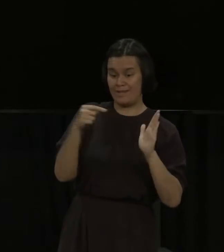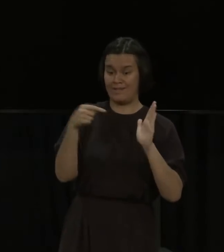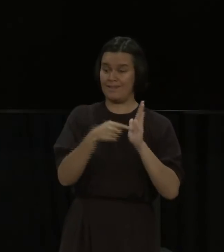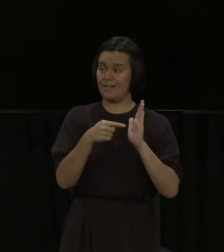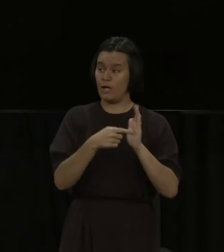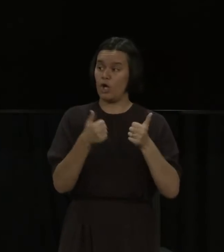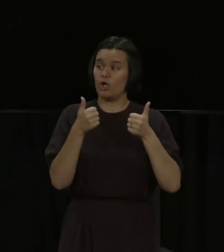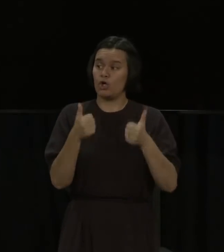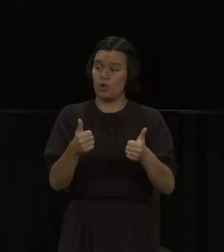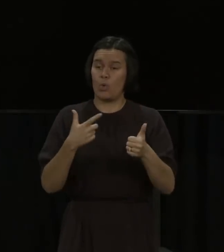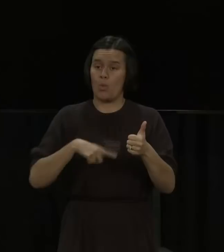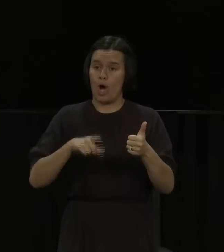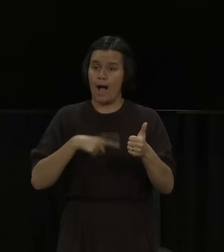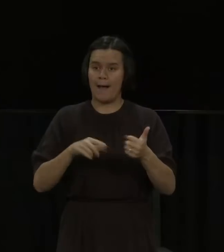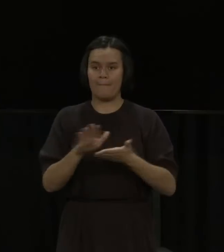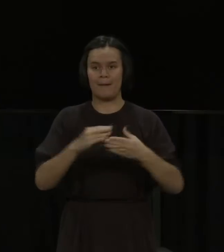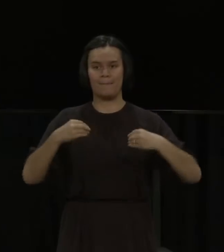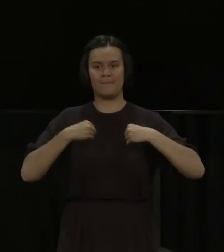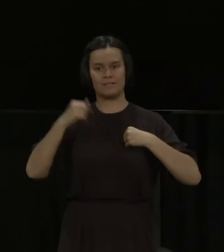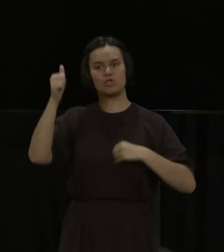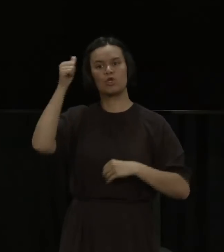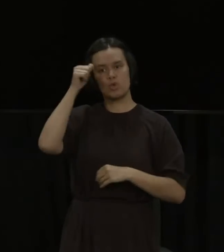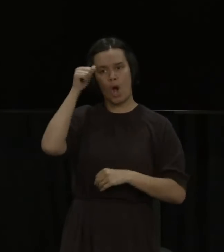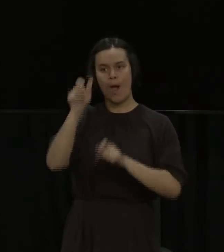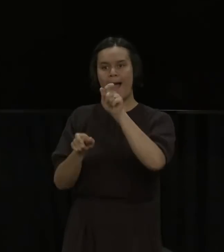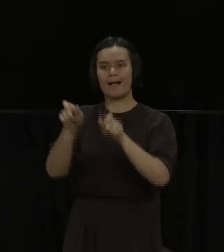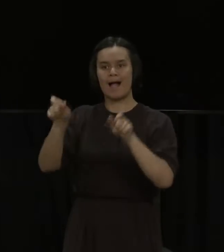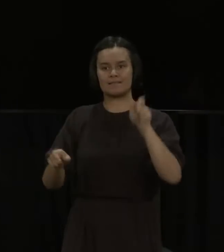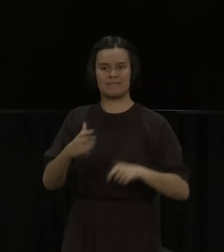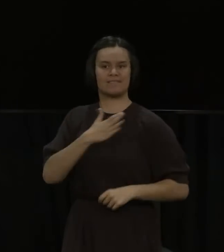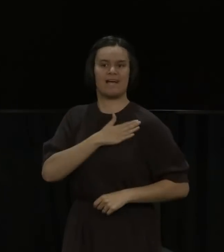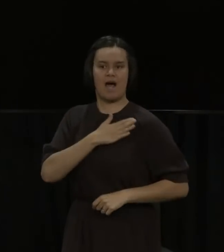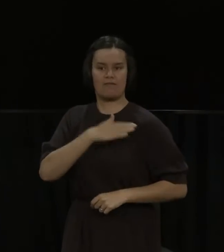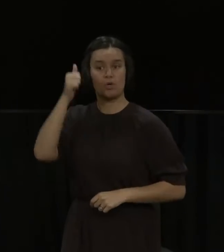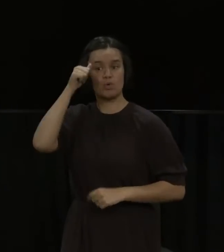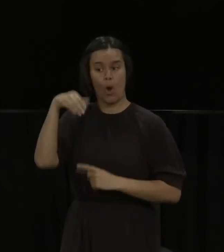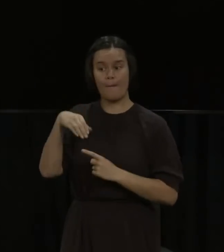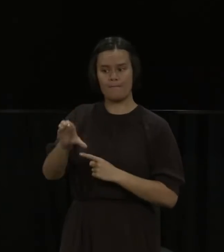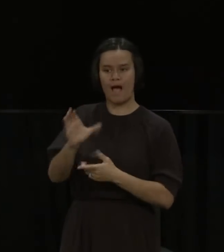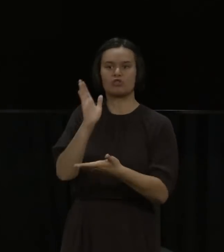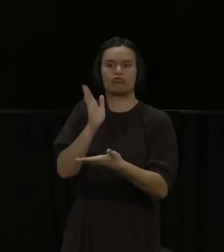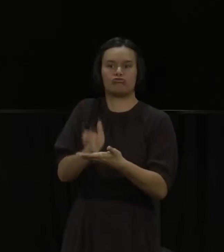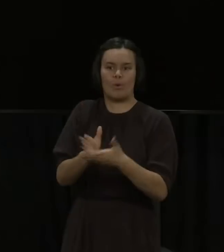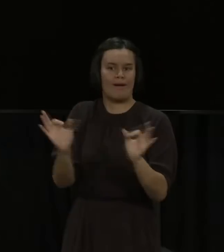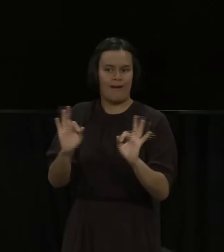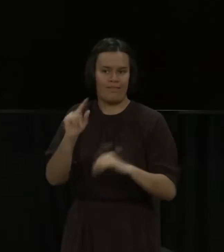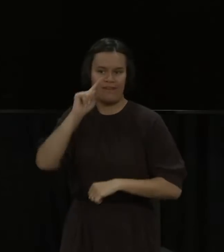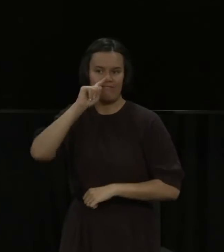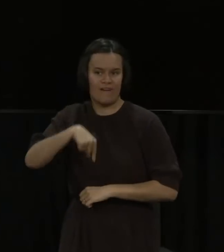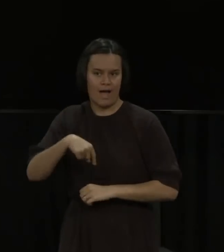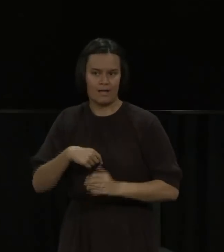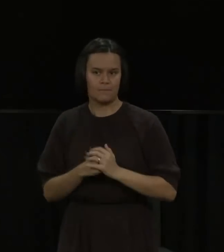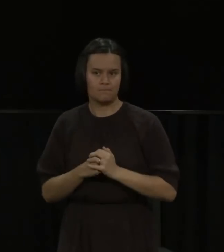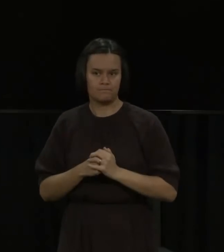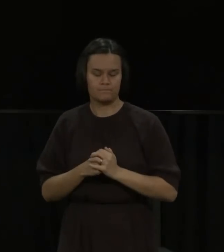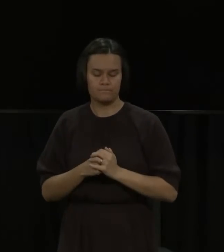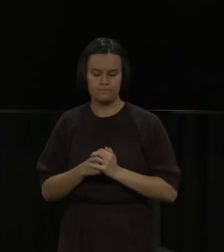seen it being used.